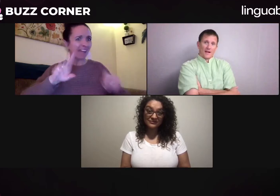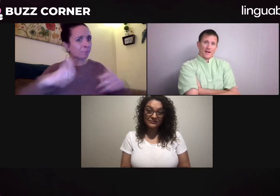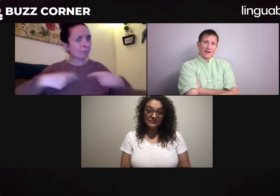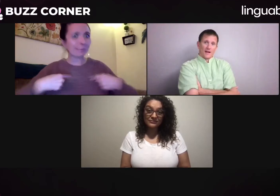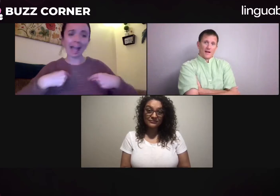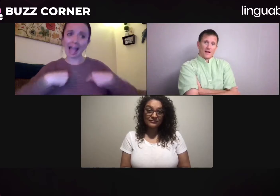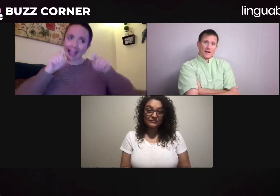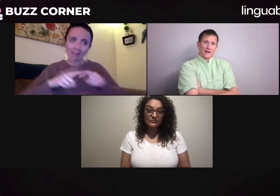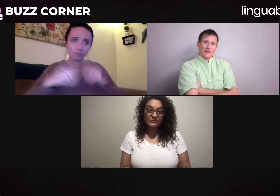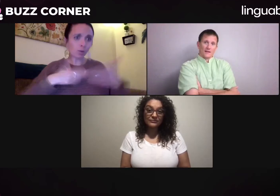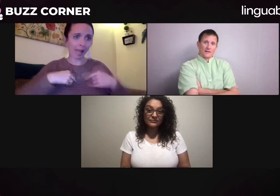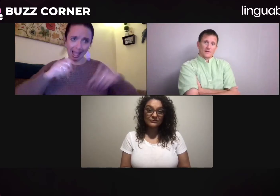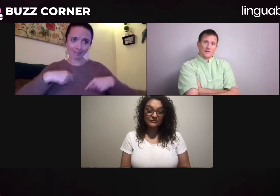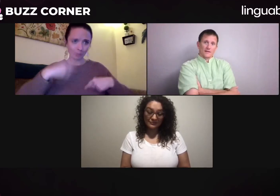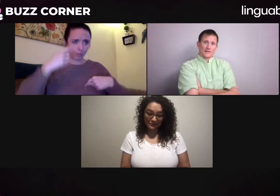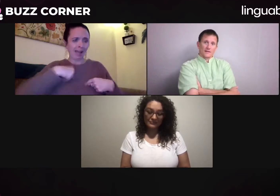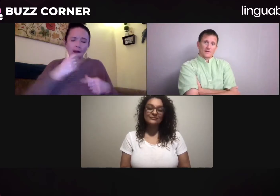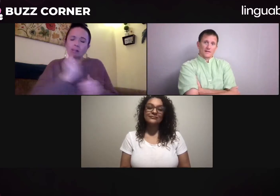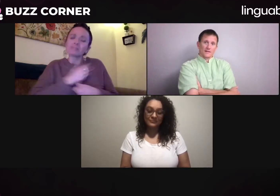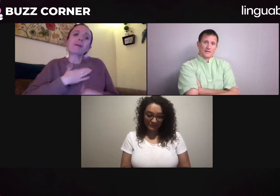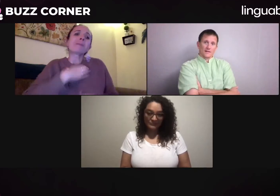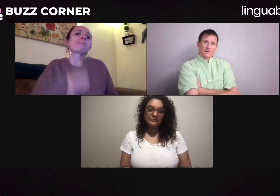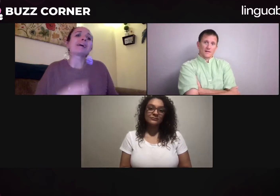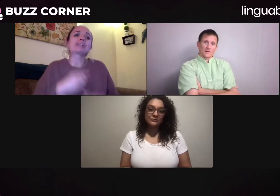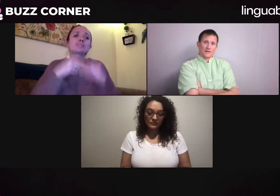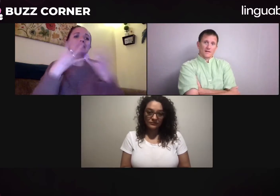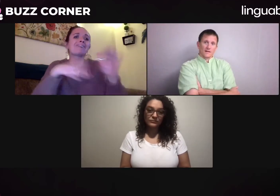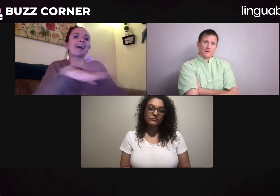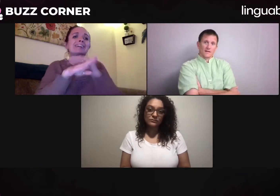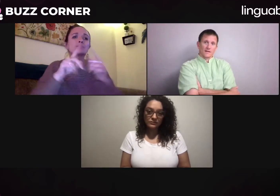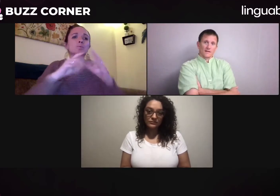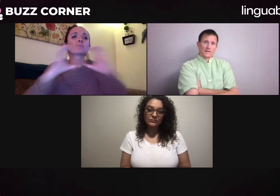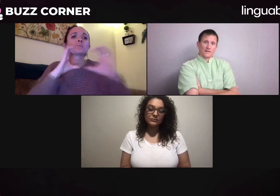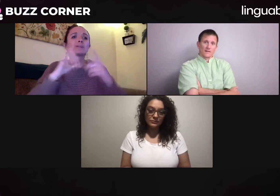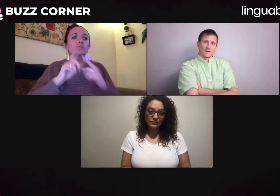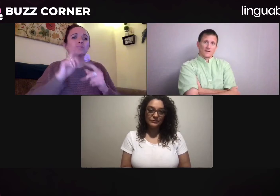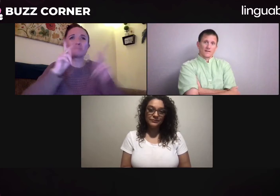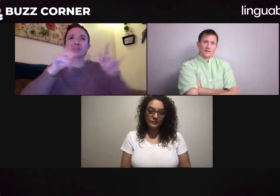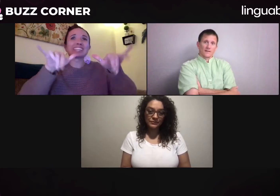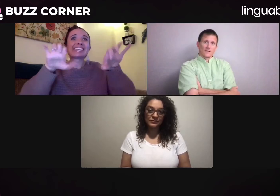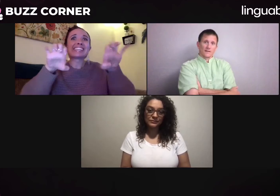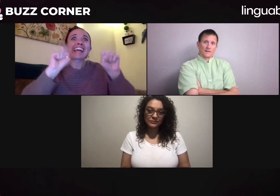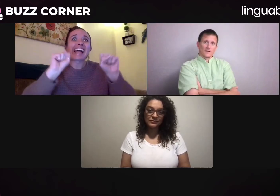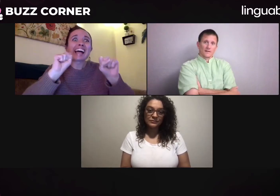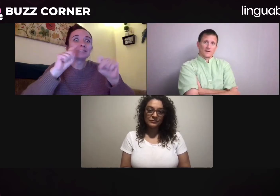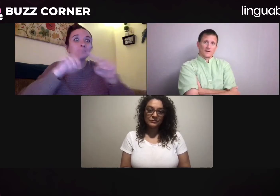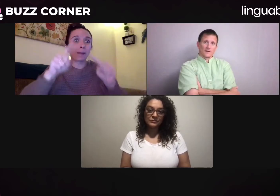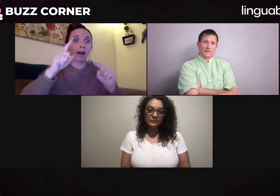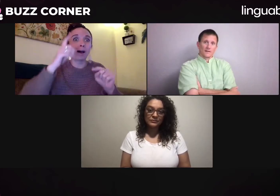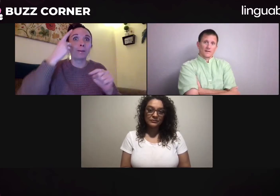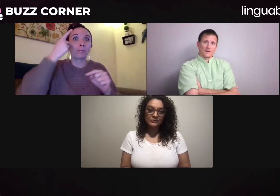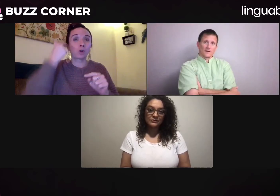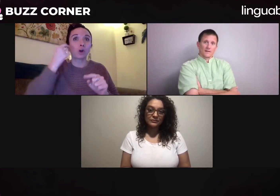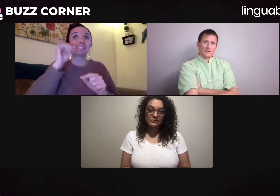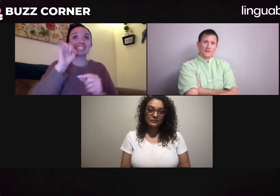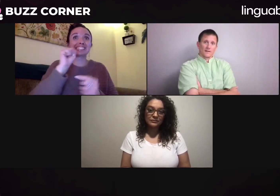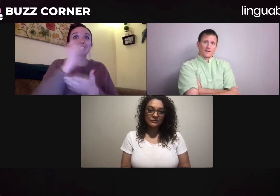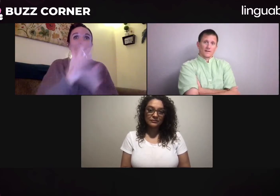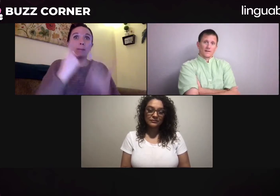who are working in churches, and they feel that their passion is communication access.